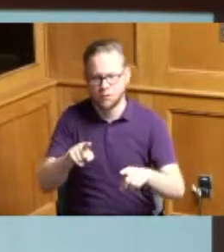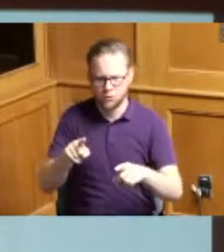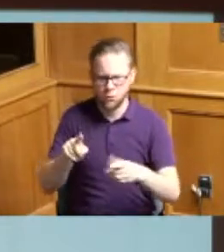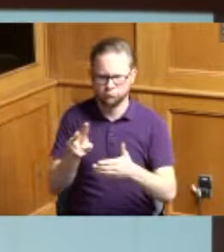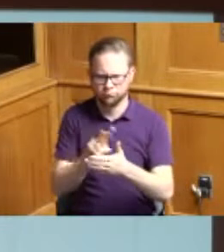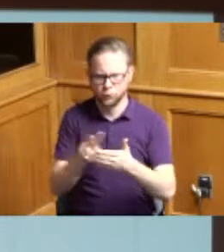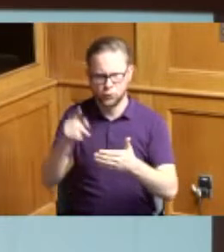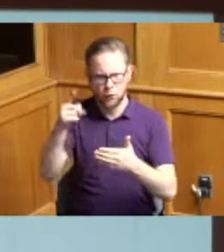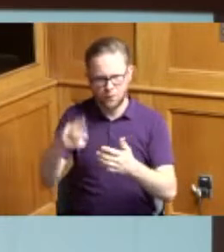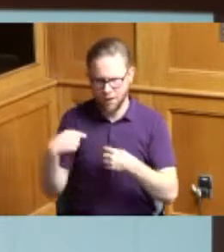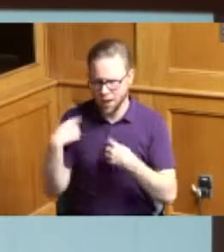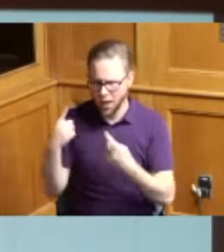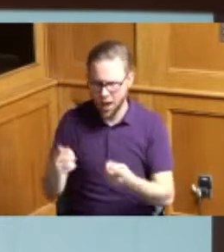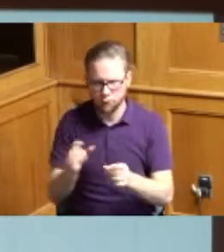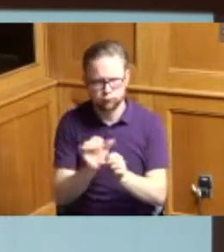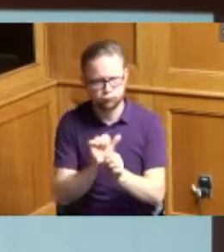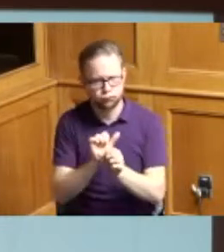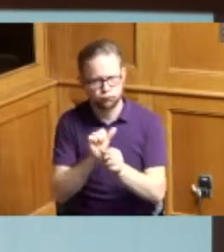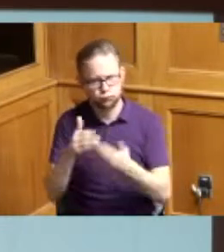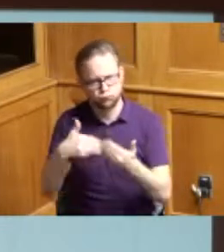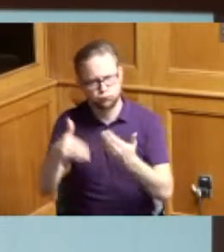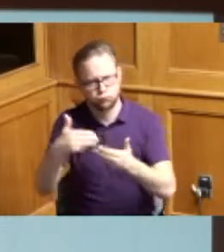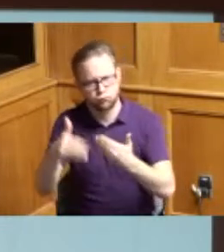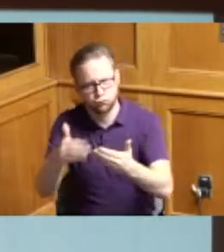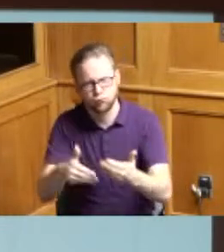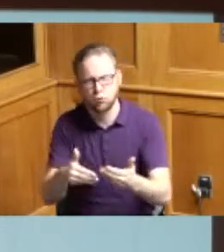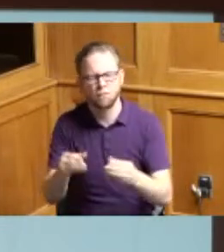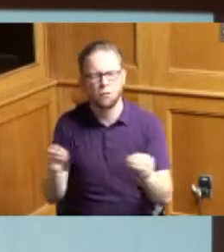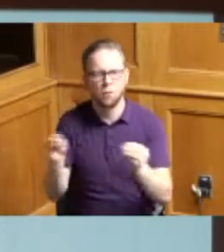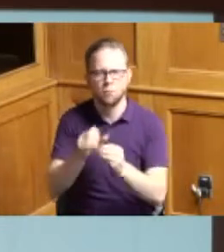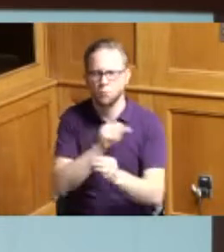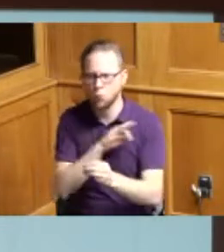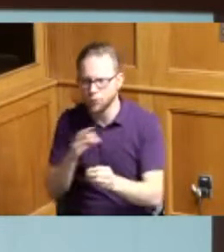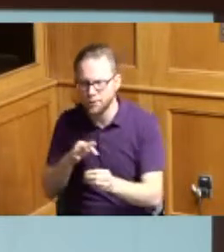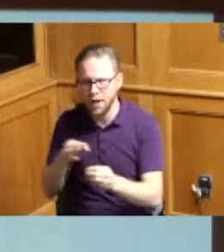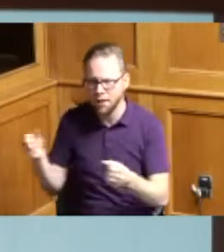by dedicating some additional resources to make sure that we have hands and eyes on these